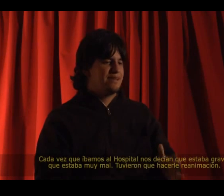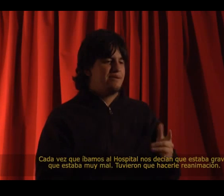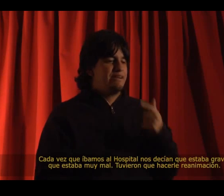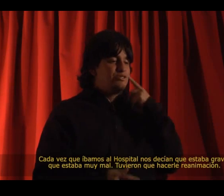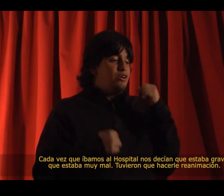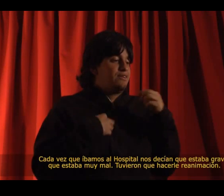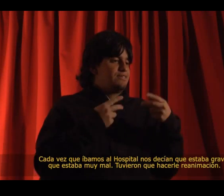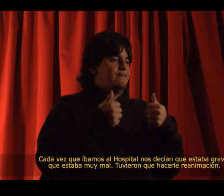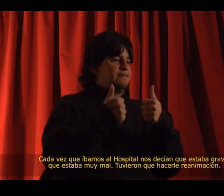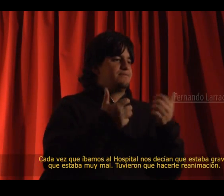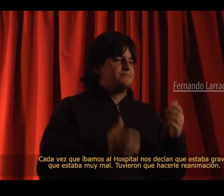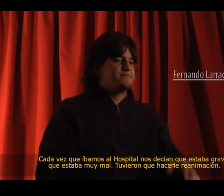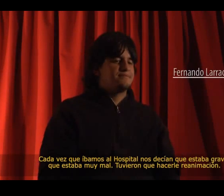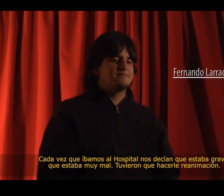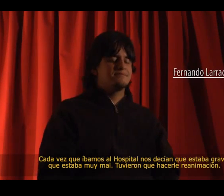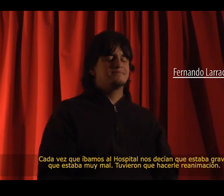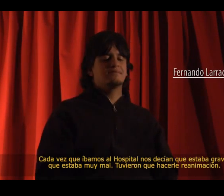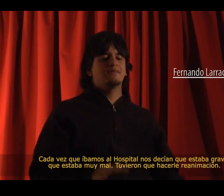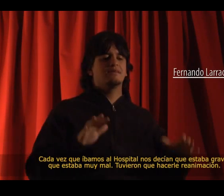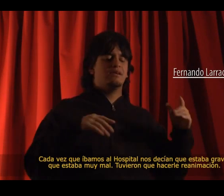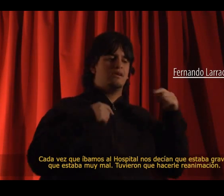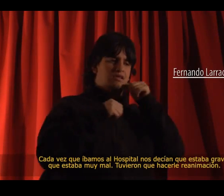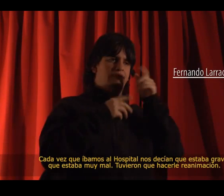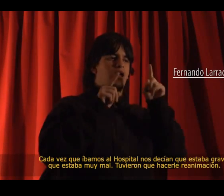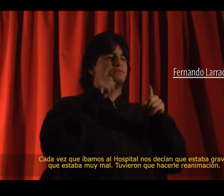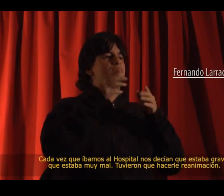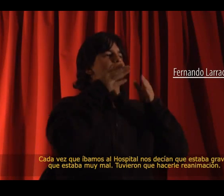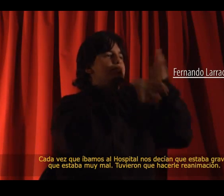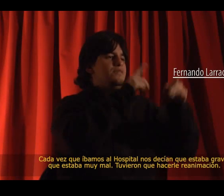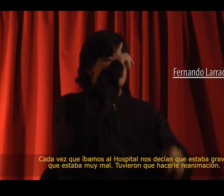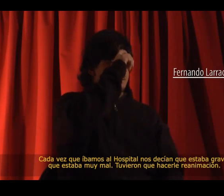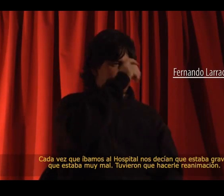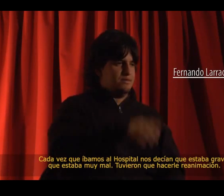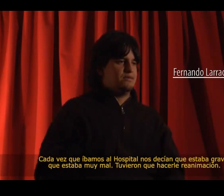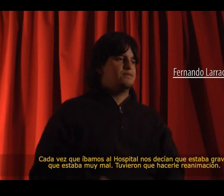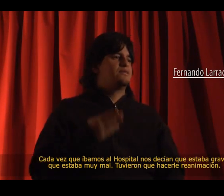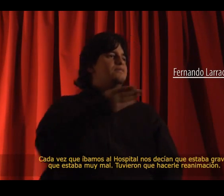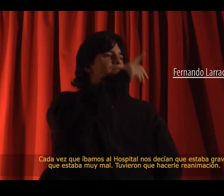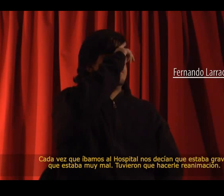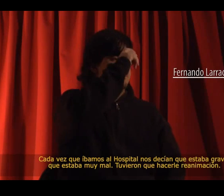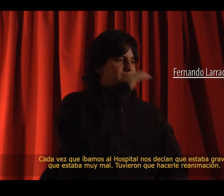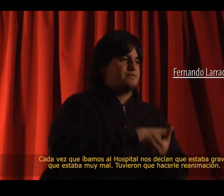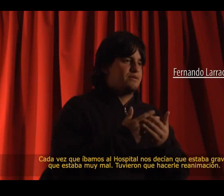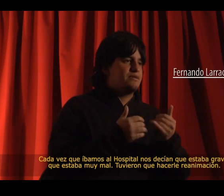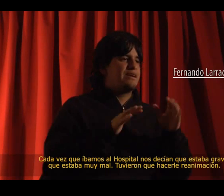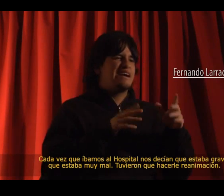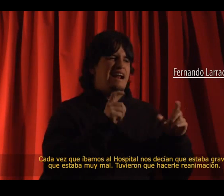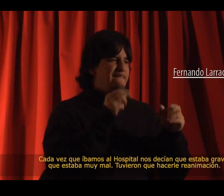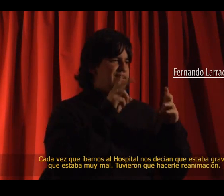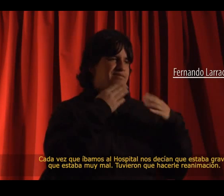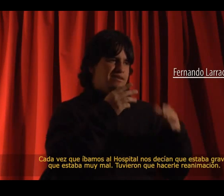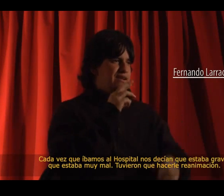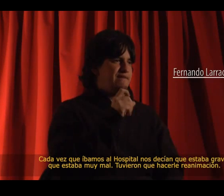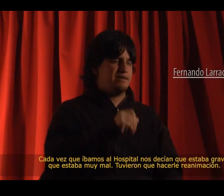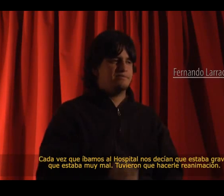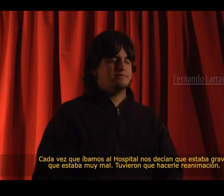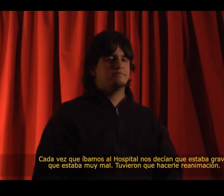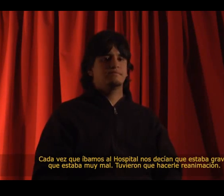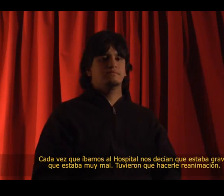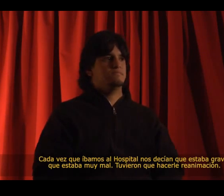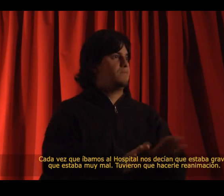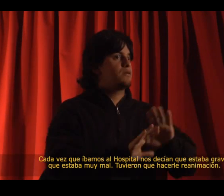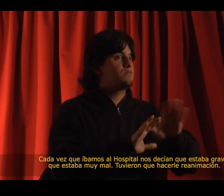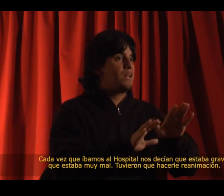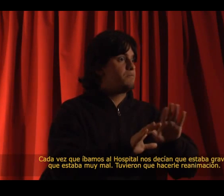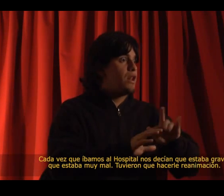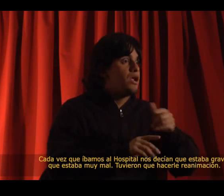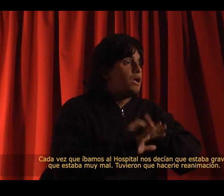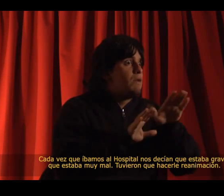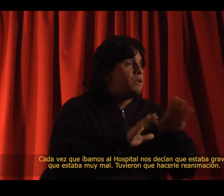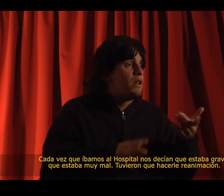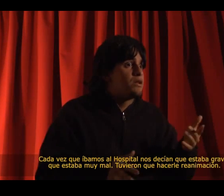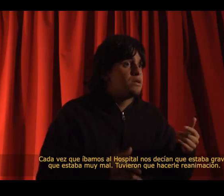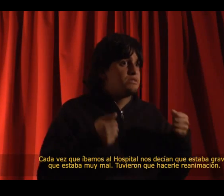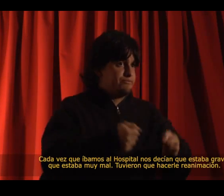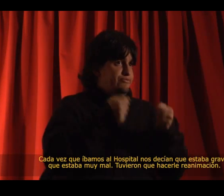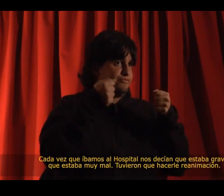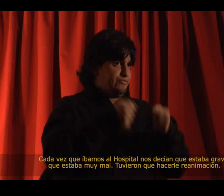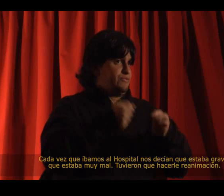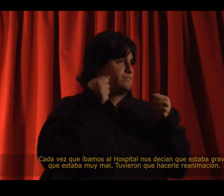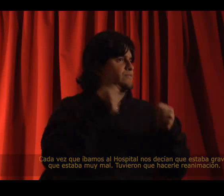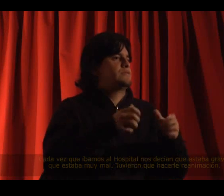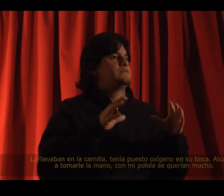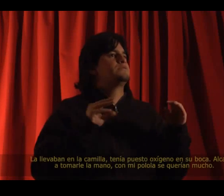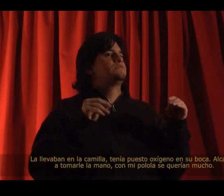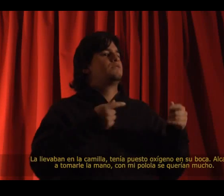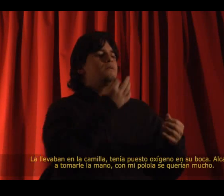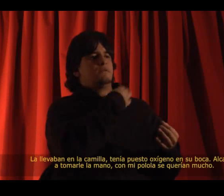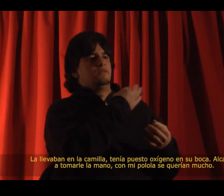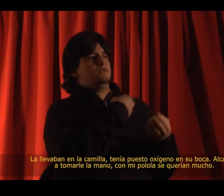Every time that we went to the hospital, they told us that she was in grave condition and was in really bad shape. They had to resuscitate her.